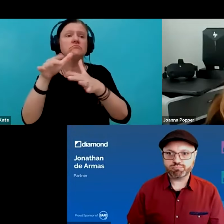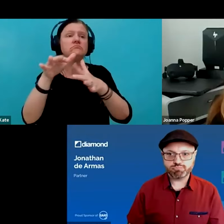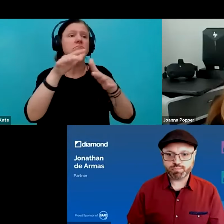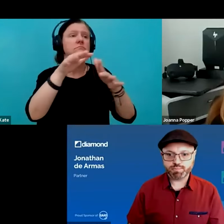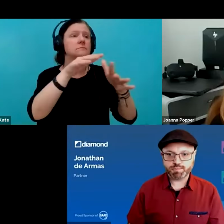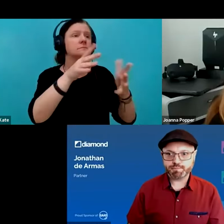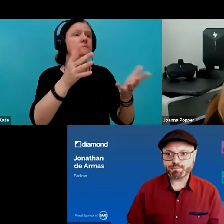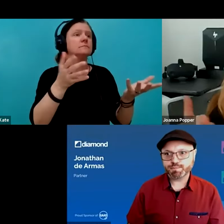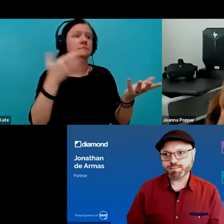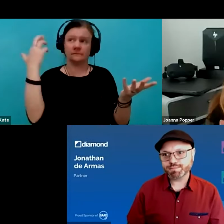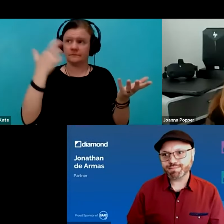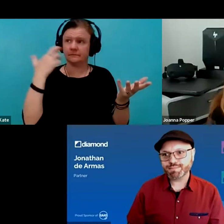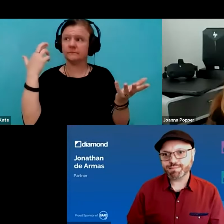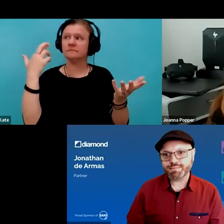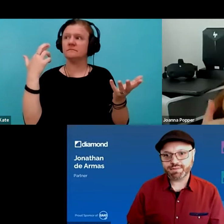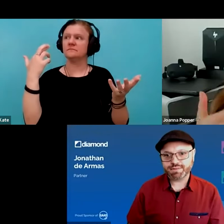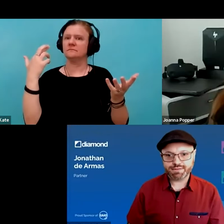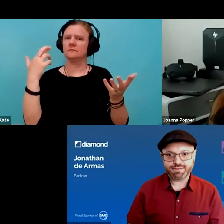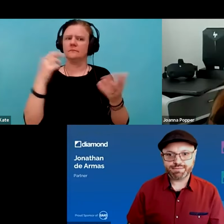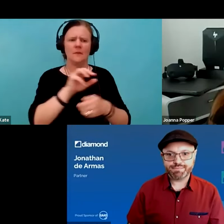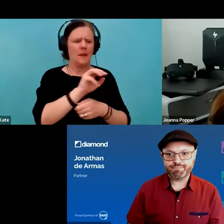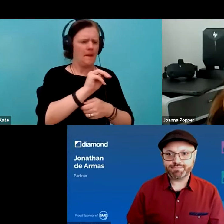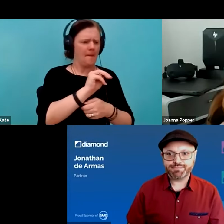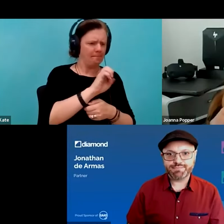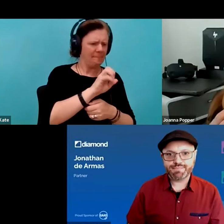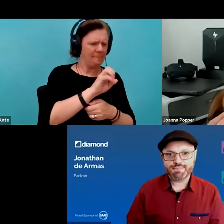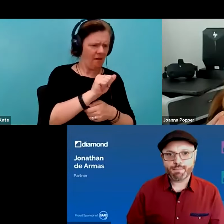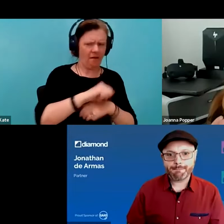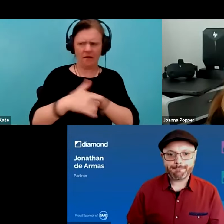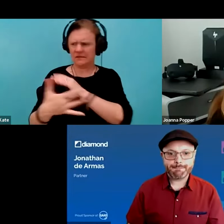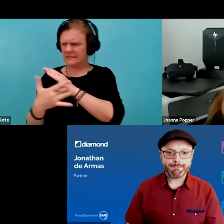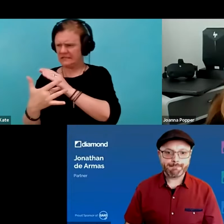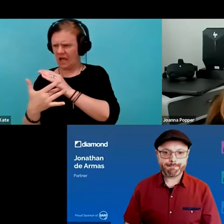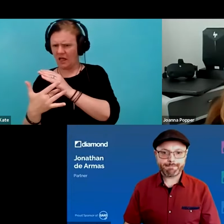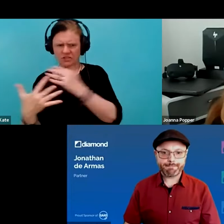Joanna Popper: That that intersection of media and technology of telling stories